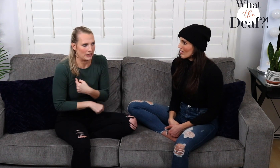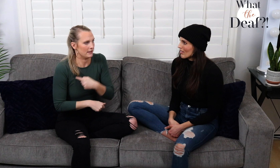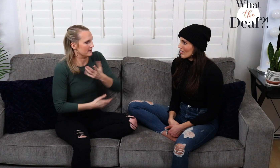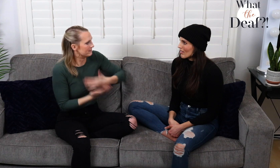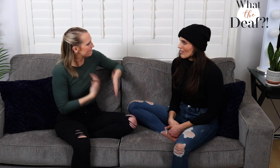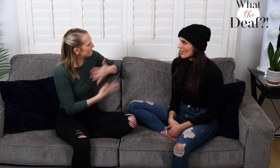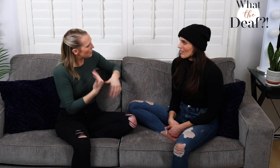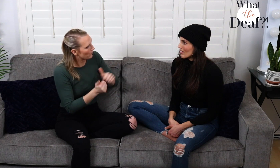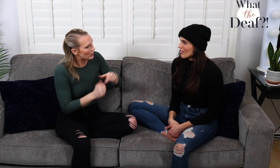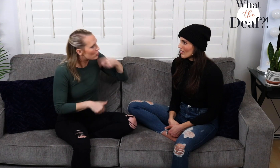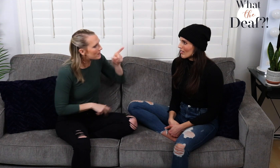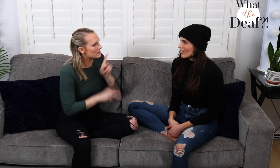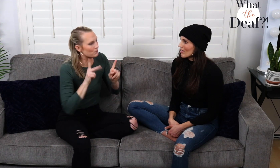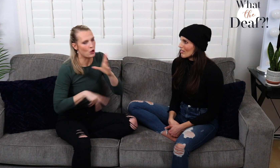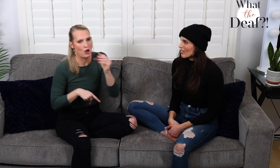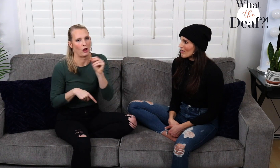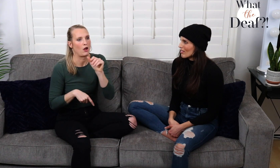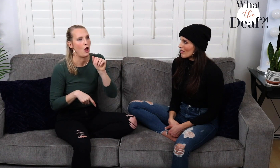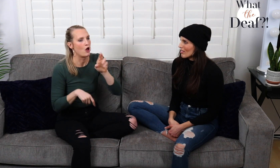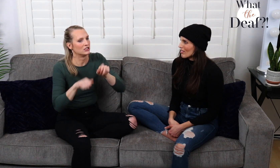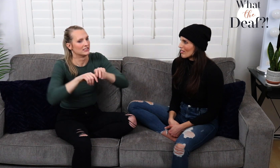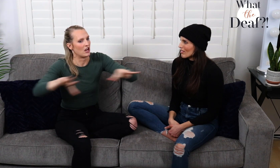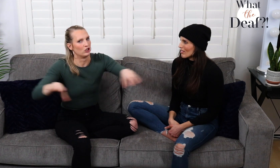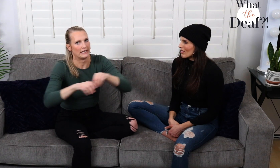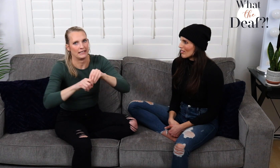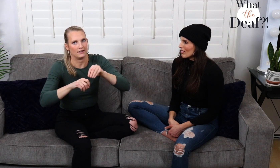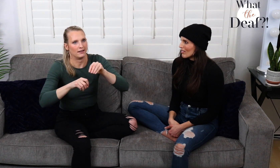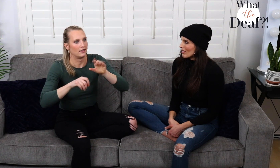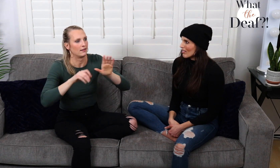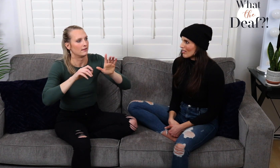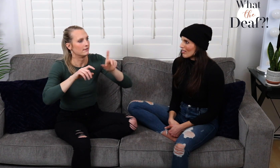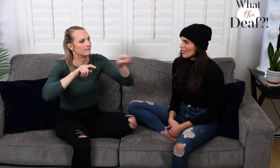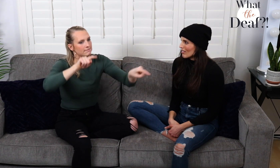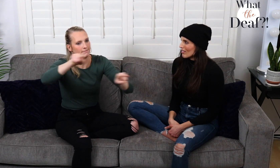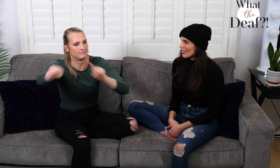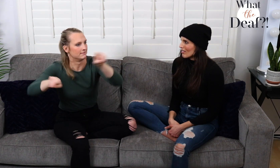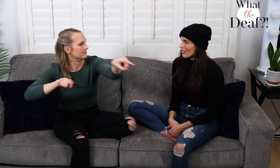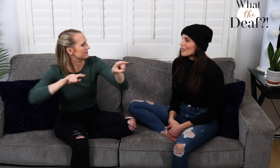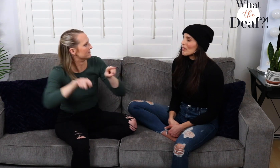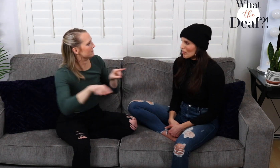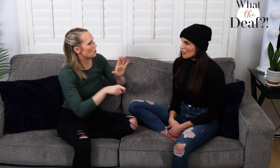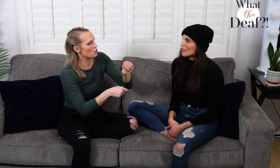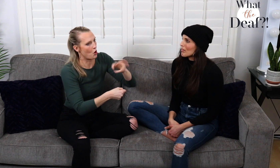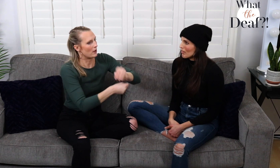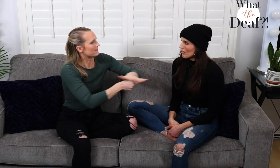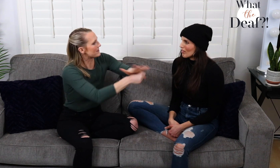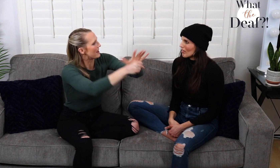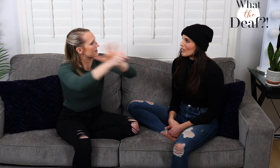lives we are interacting with hearing people and we're scattered all over the place in our